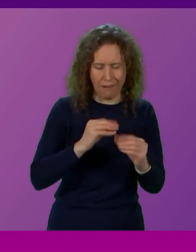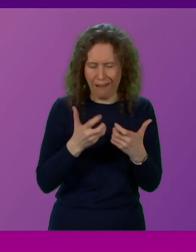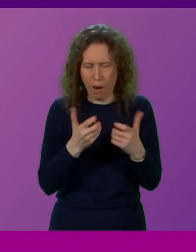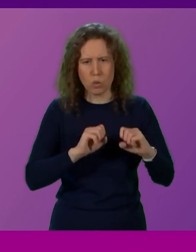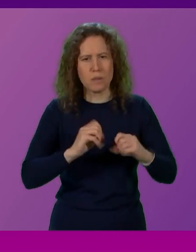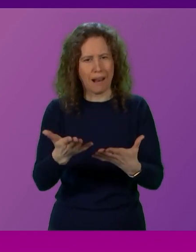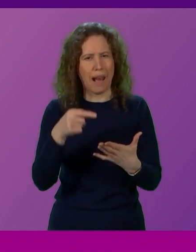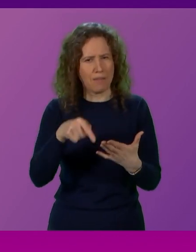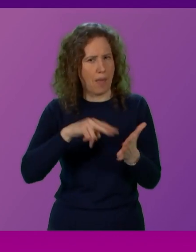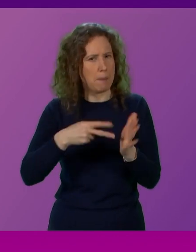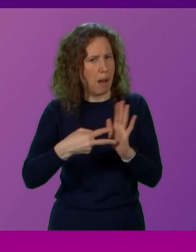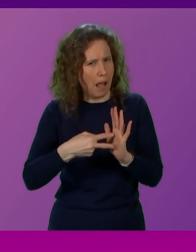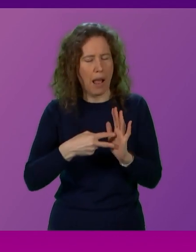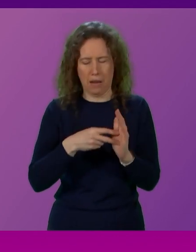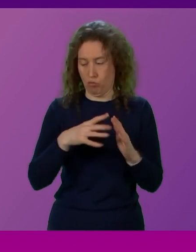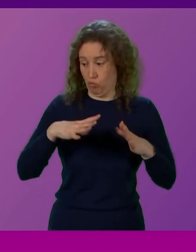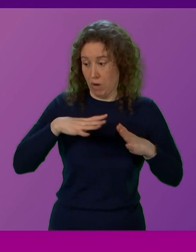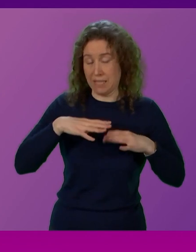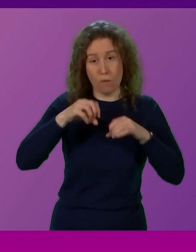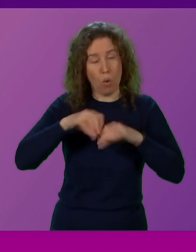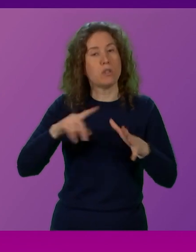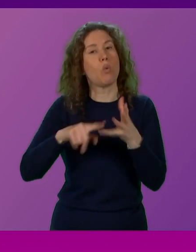plans ahead of the launch in August.